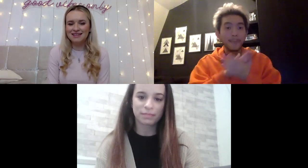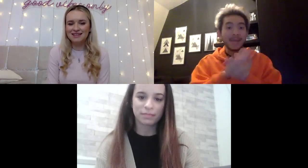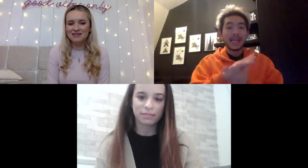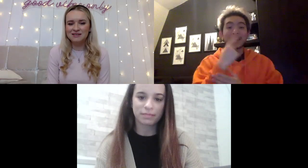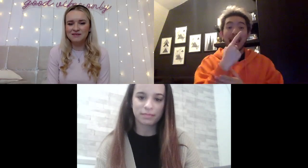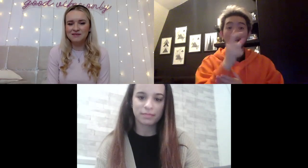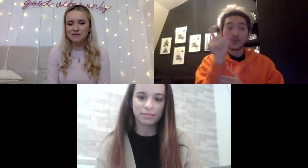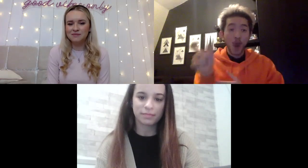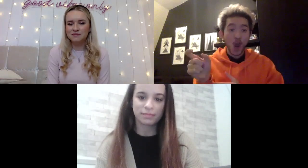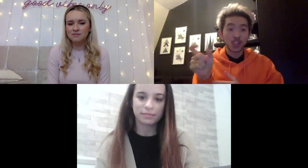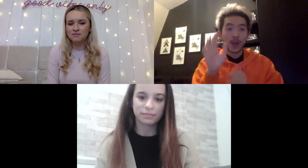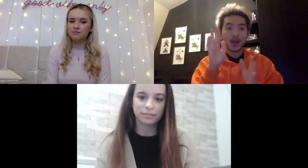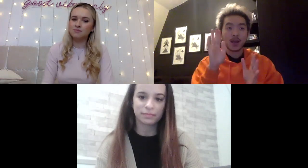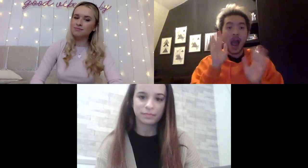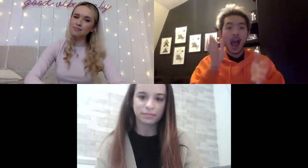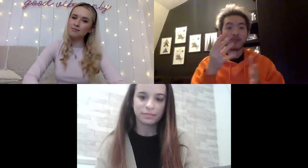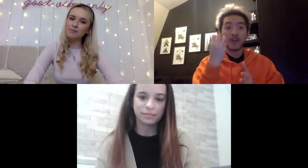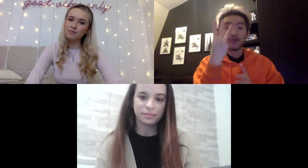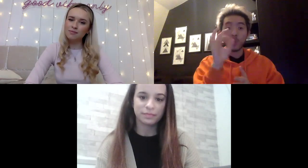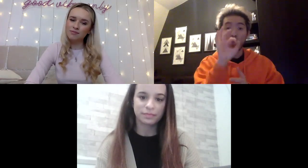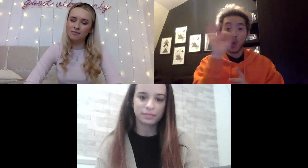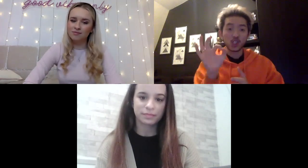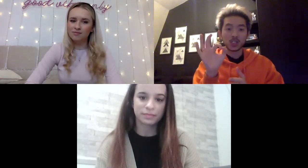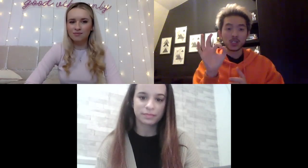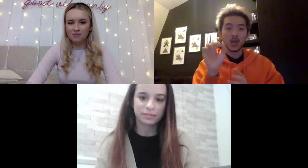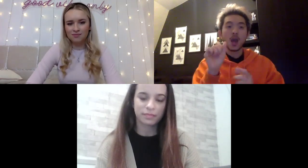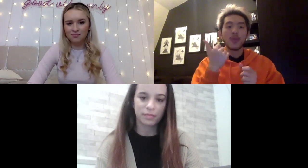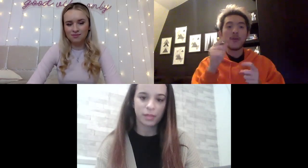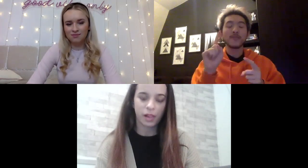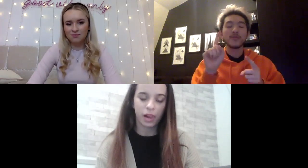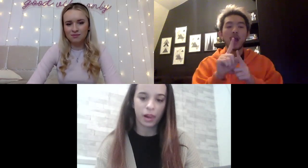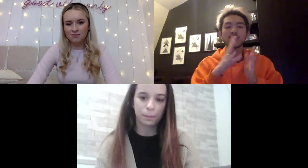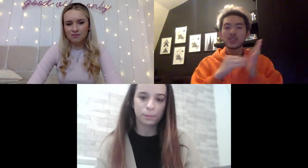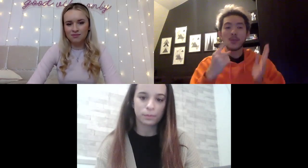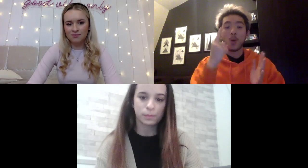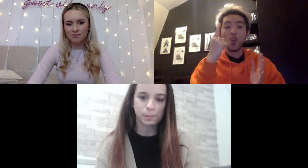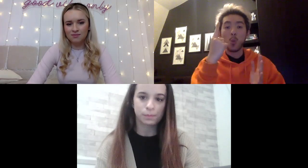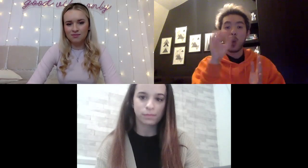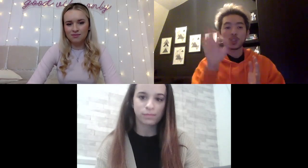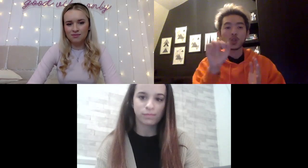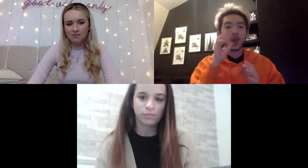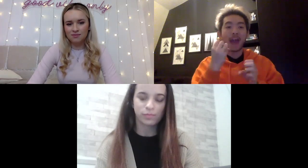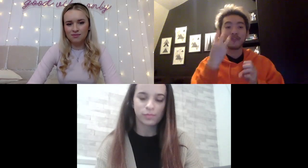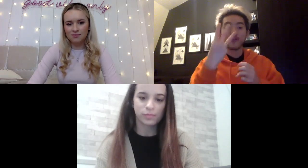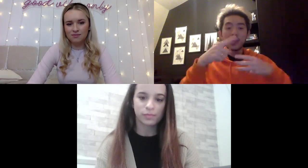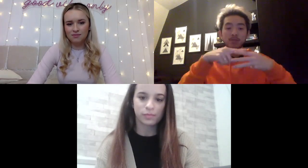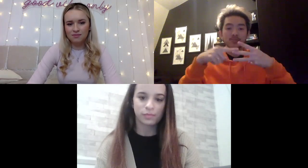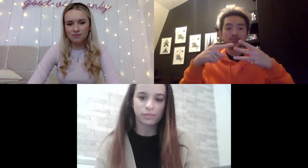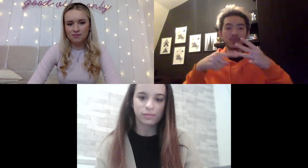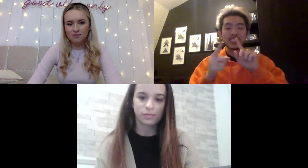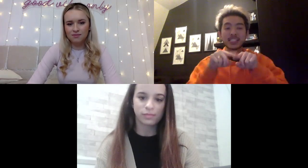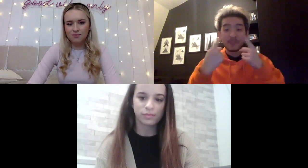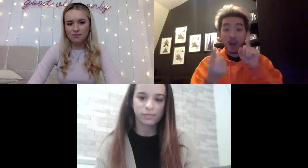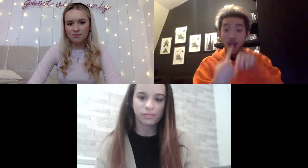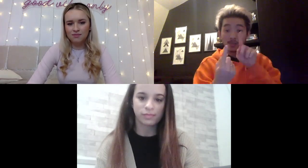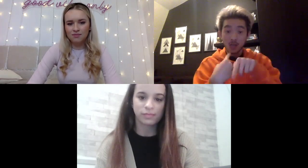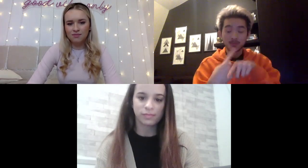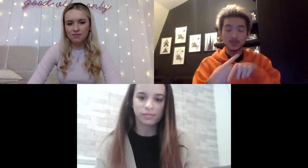B: Each person will have 3 questions, each question have 3 different answers -